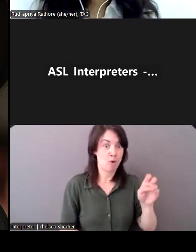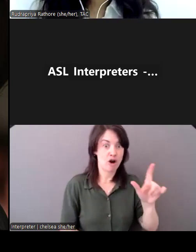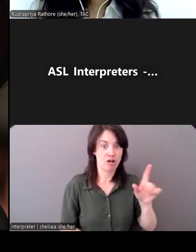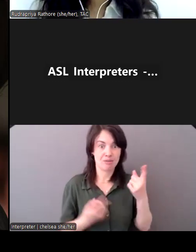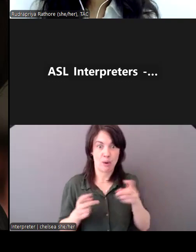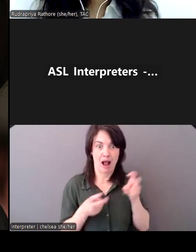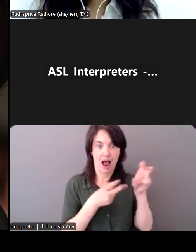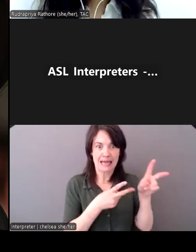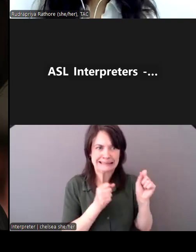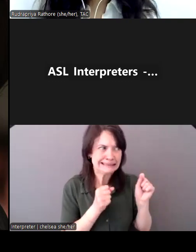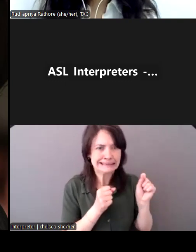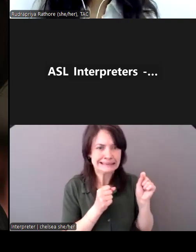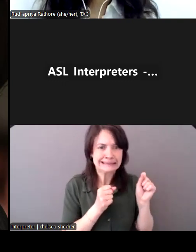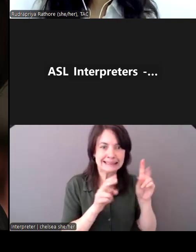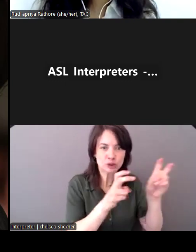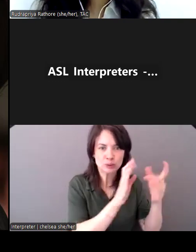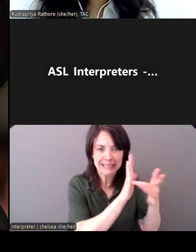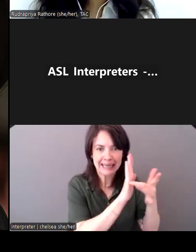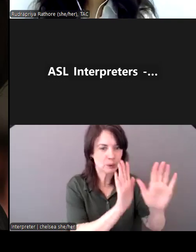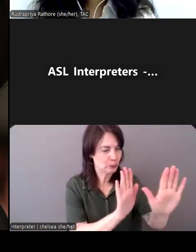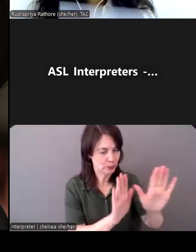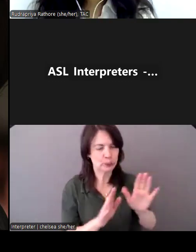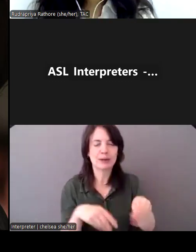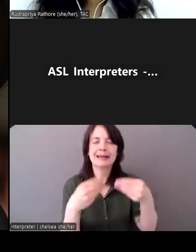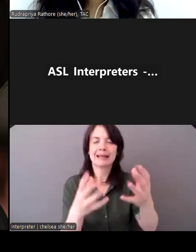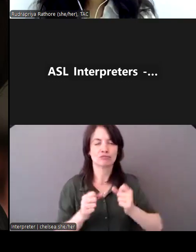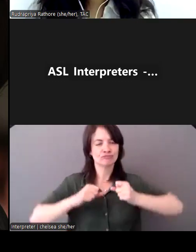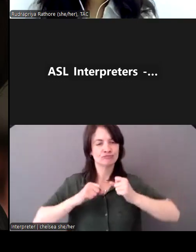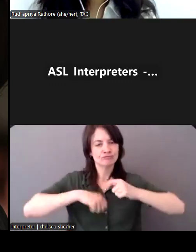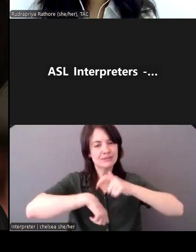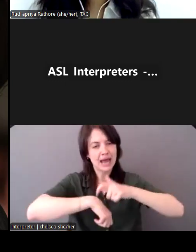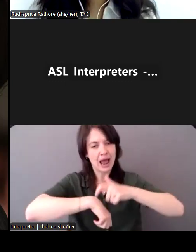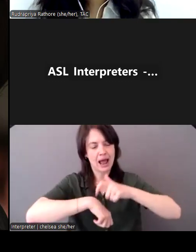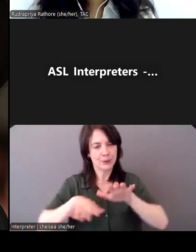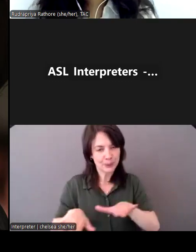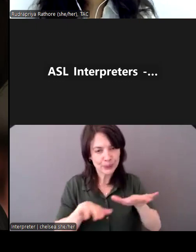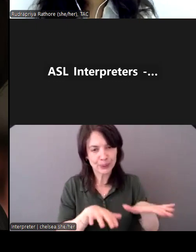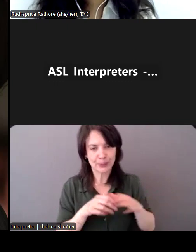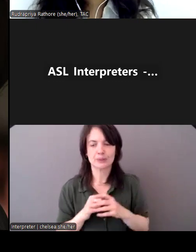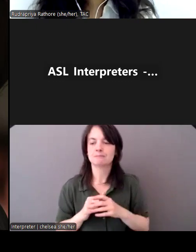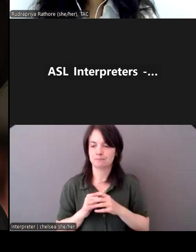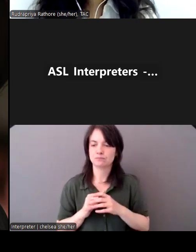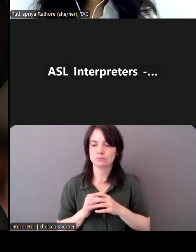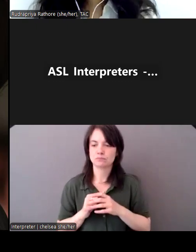you know you're not you're not struggling um with any technical issues and finally you can try to